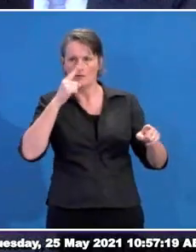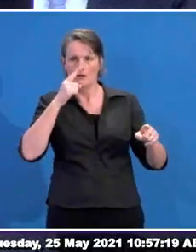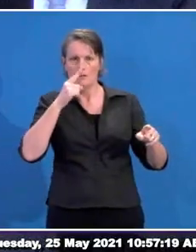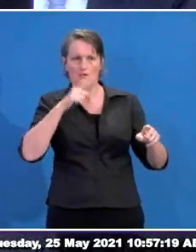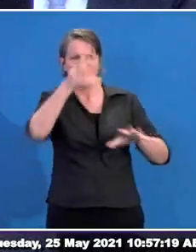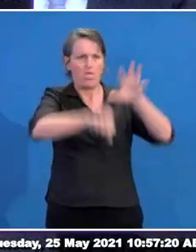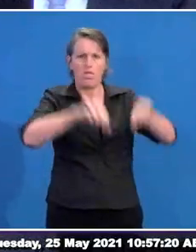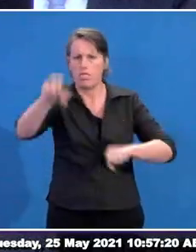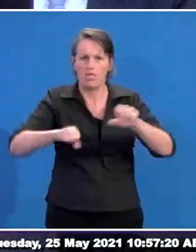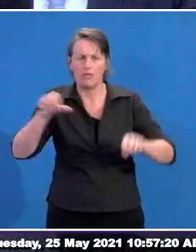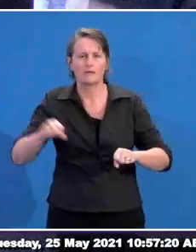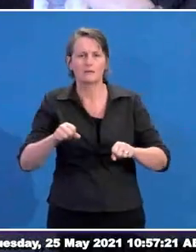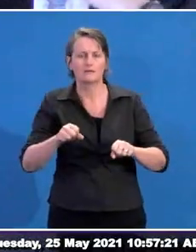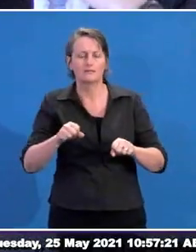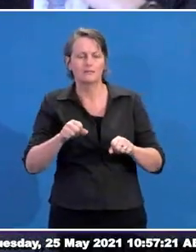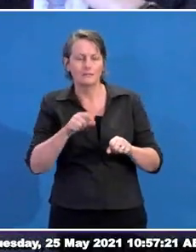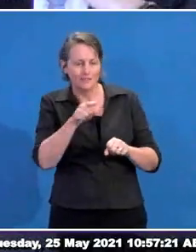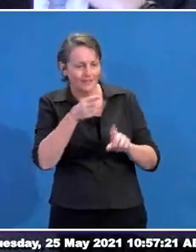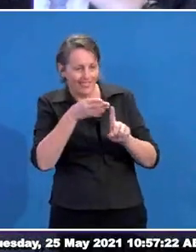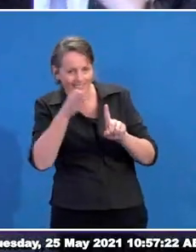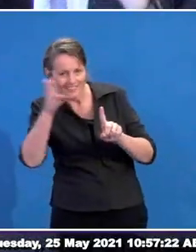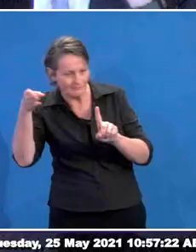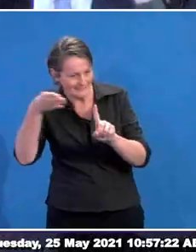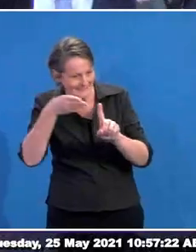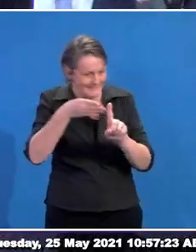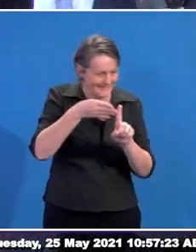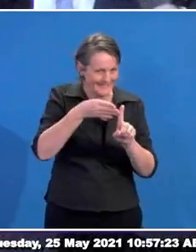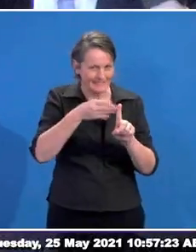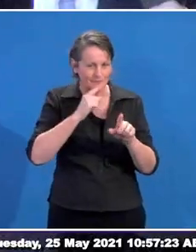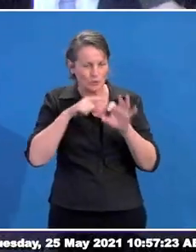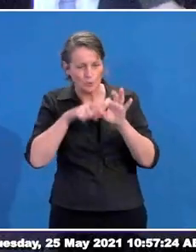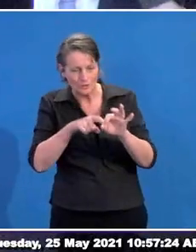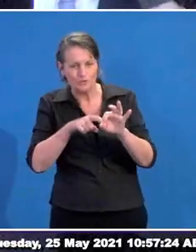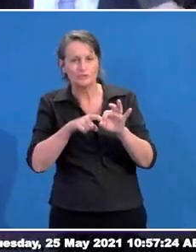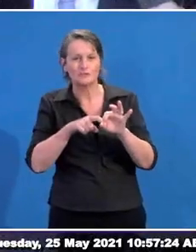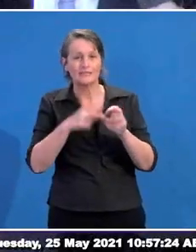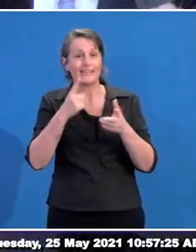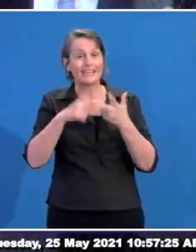Can I get you to bring it back to the question I was asking you about the difference when you have got somebody